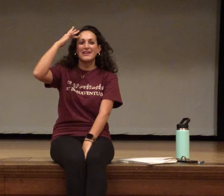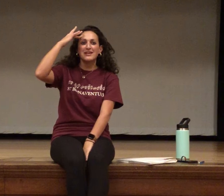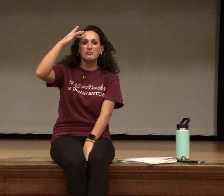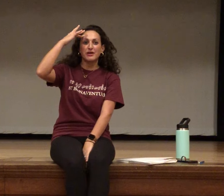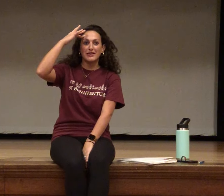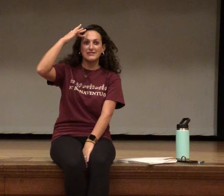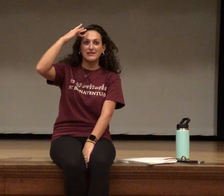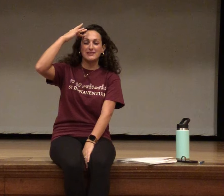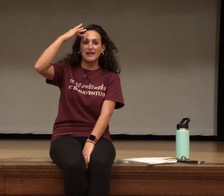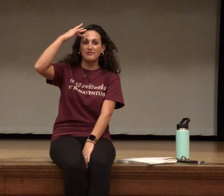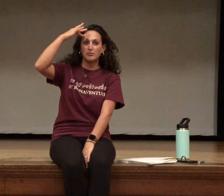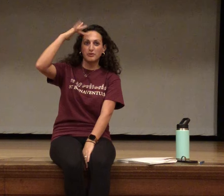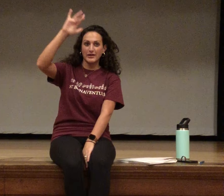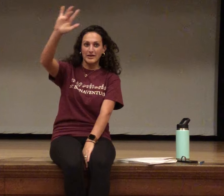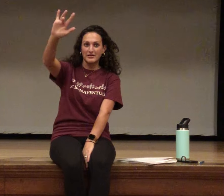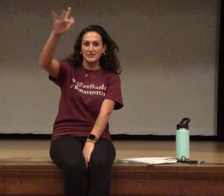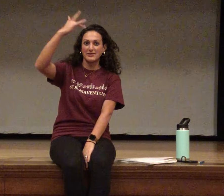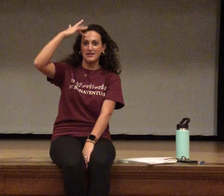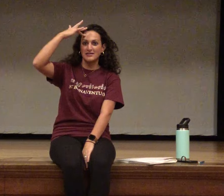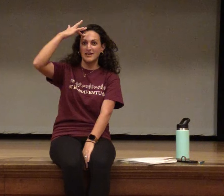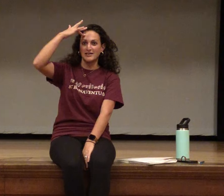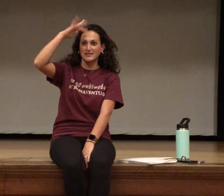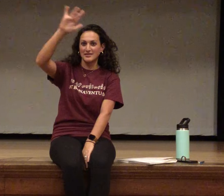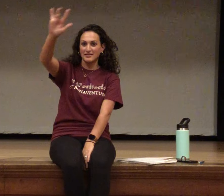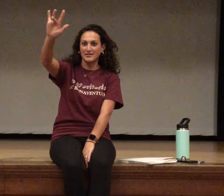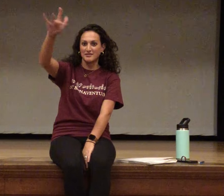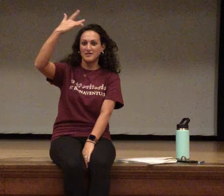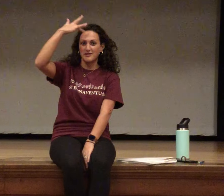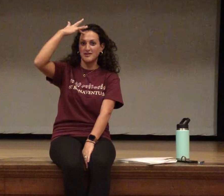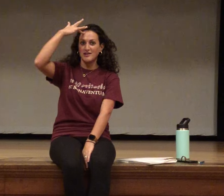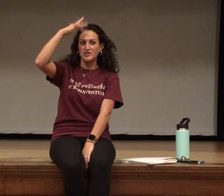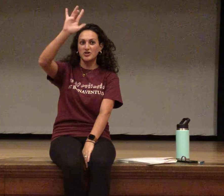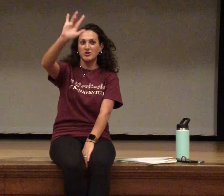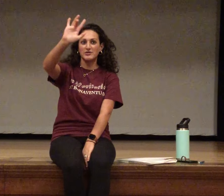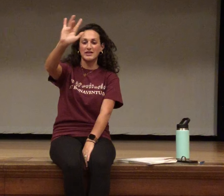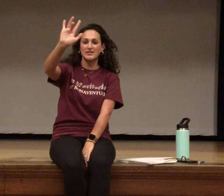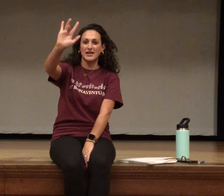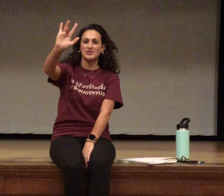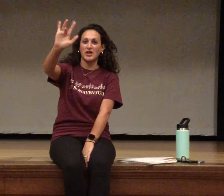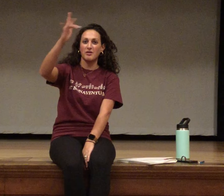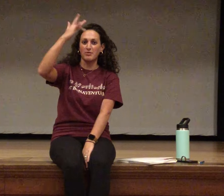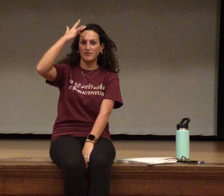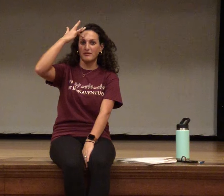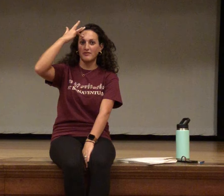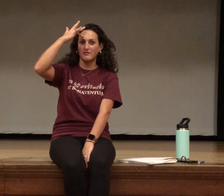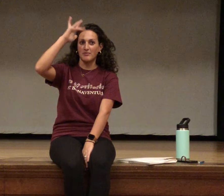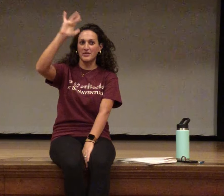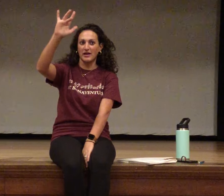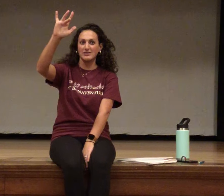sounds like brilliant in the sign for brilliant is this so she used this hand shape from this